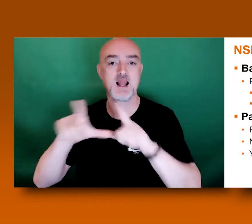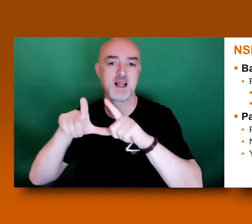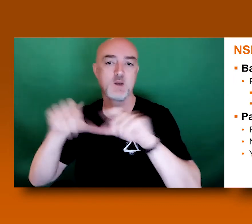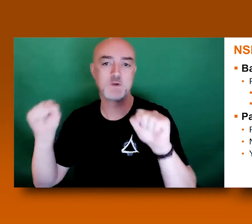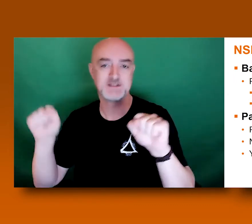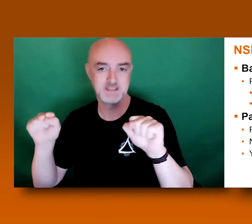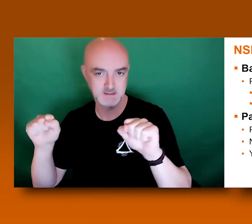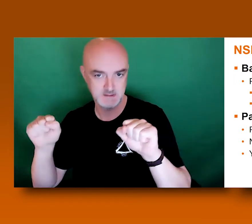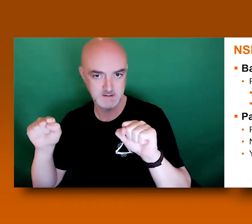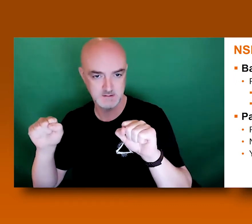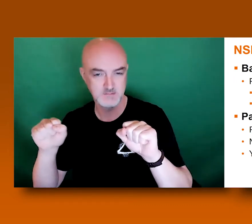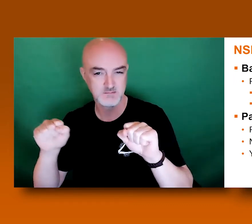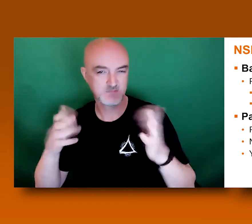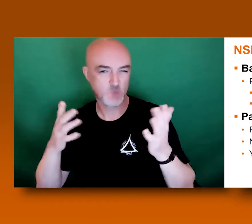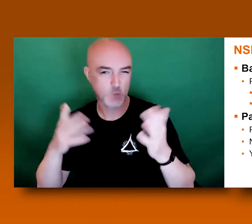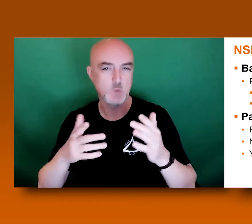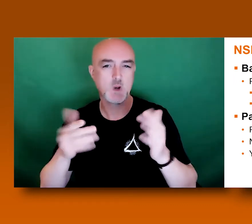and then LING being linguistics.